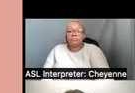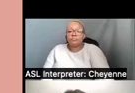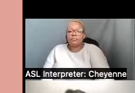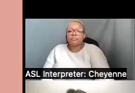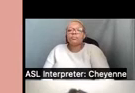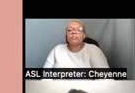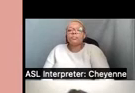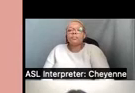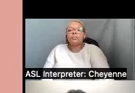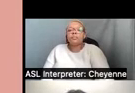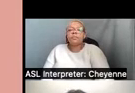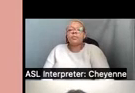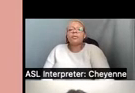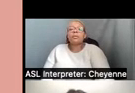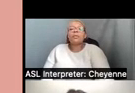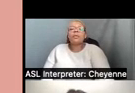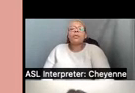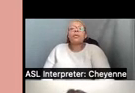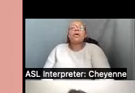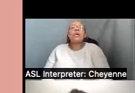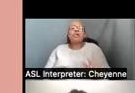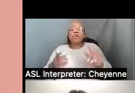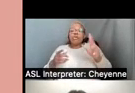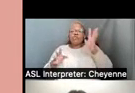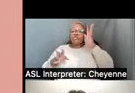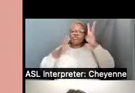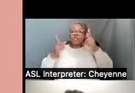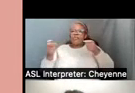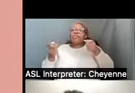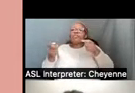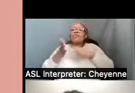creative control question is one of legality to ensure it is an independent film.